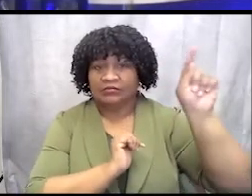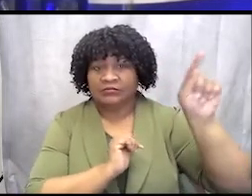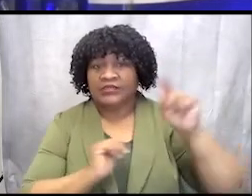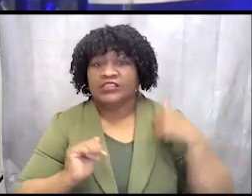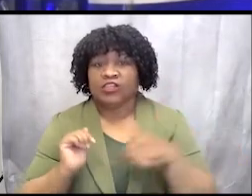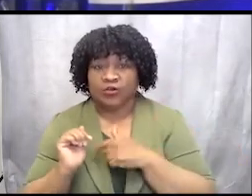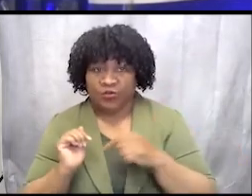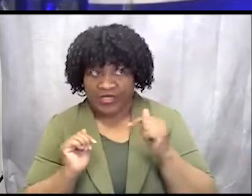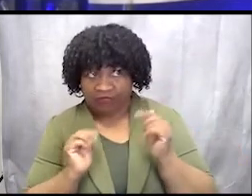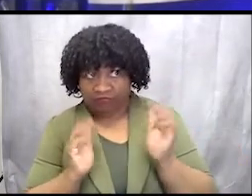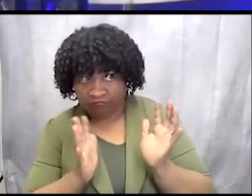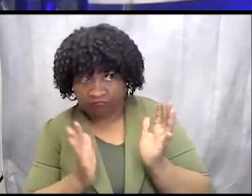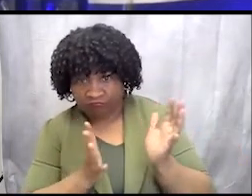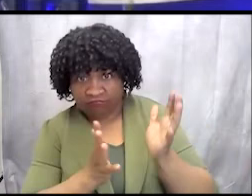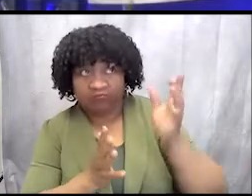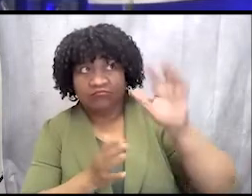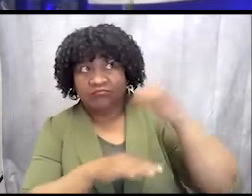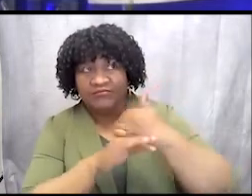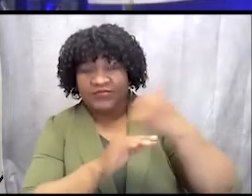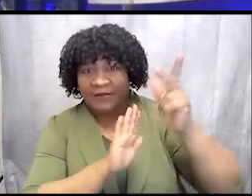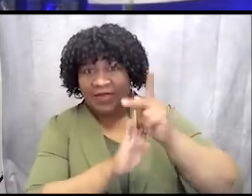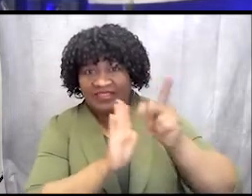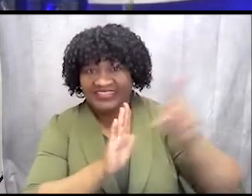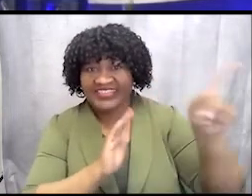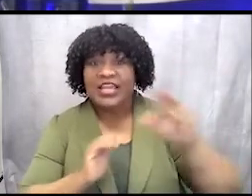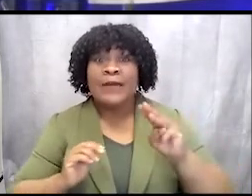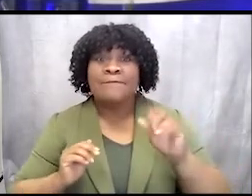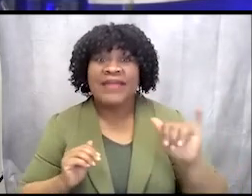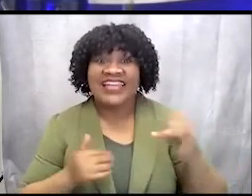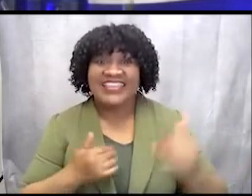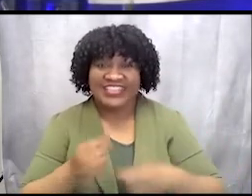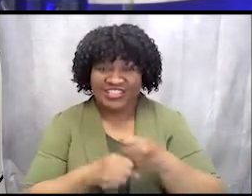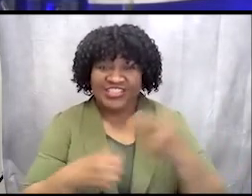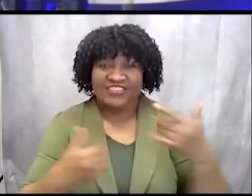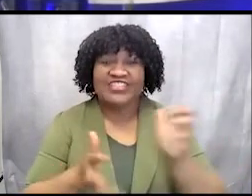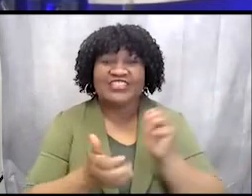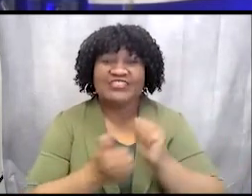In May of this year, we pass the state's first diversity,